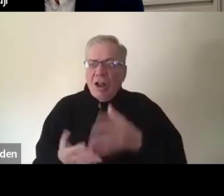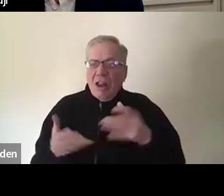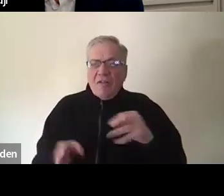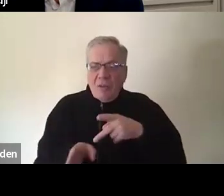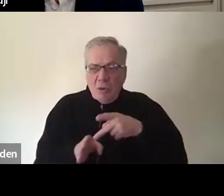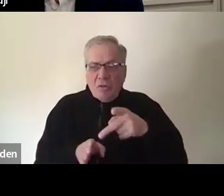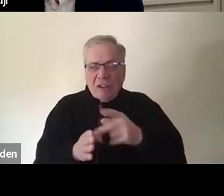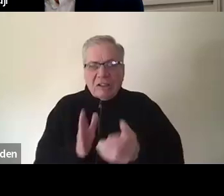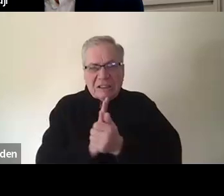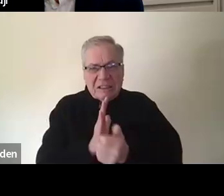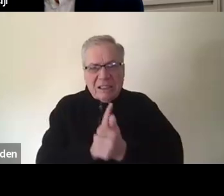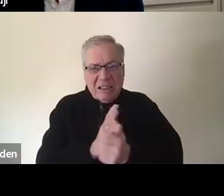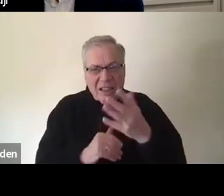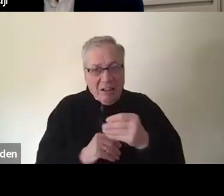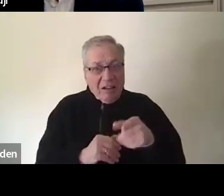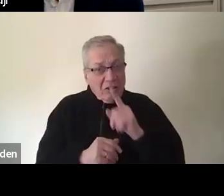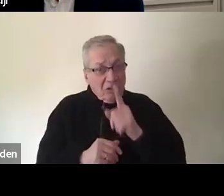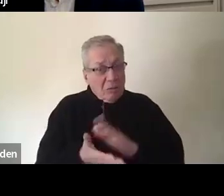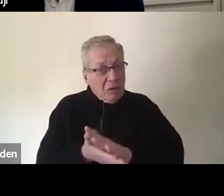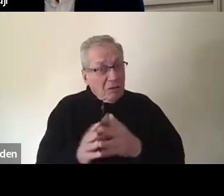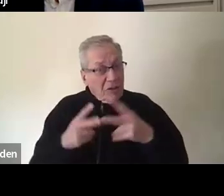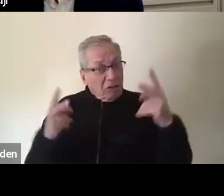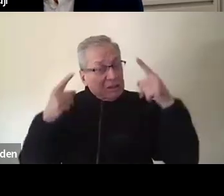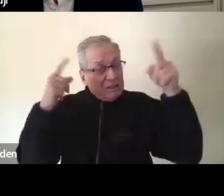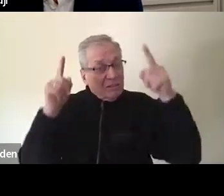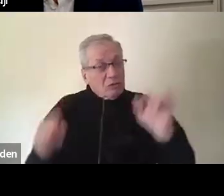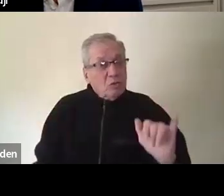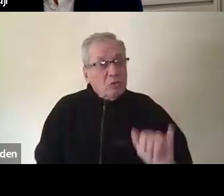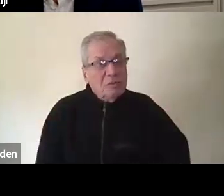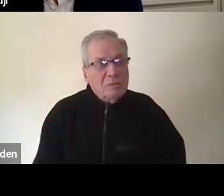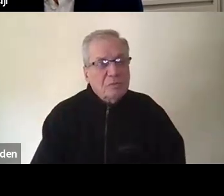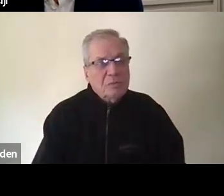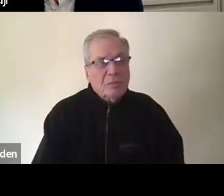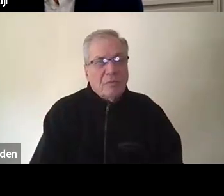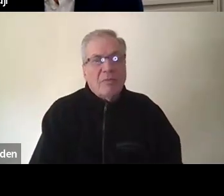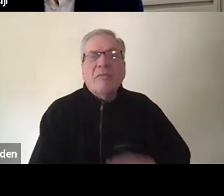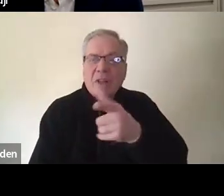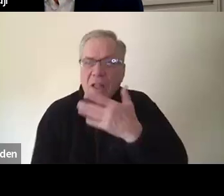and they have gone on to be very successful. >> MERCY MUGO: Thank you for sharing that. I